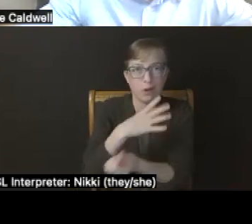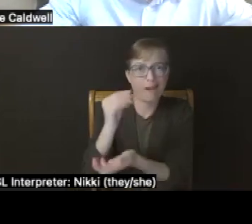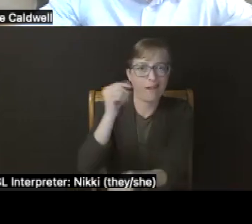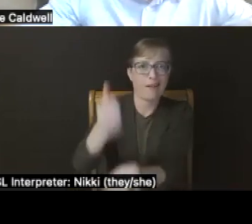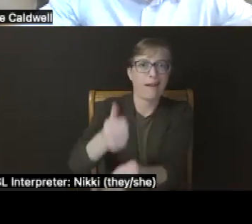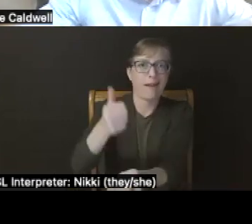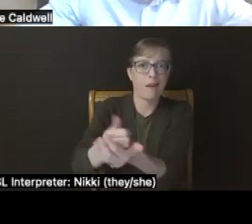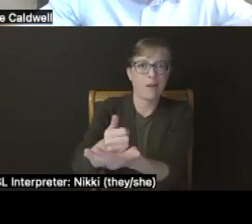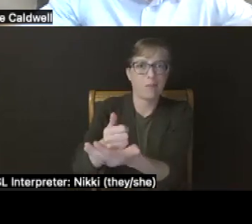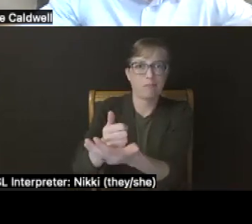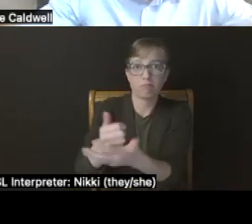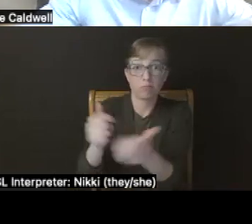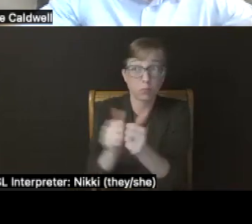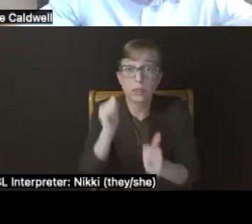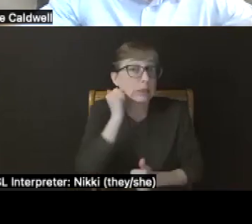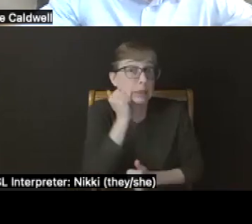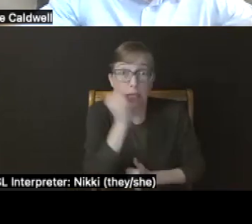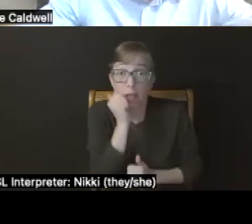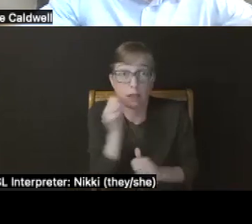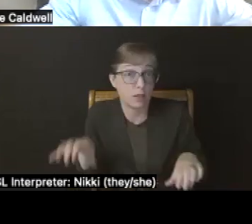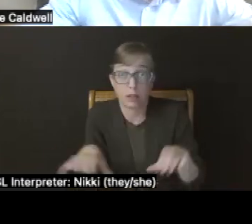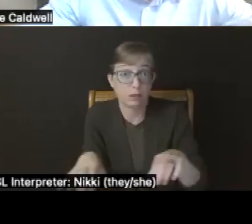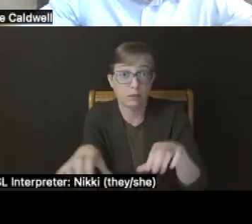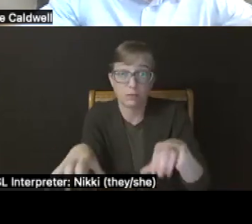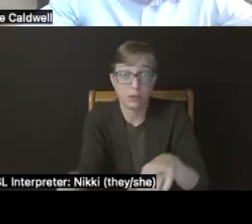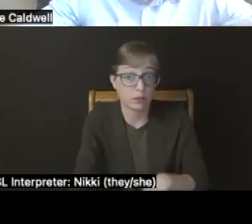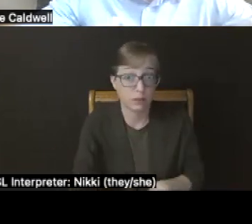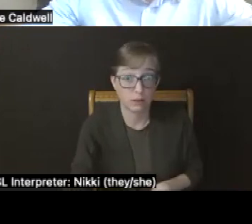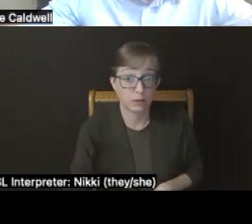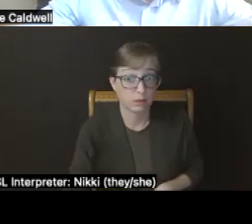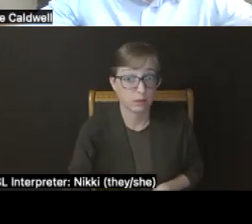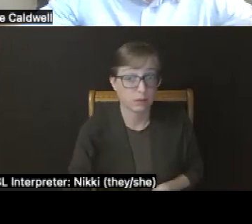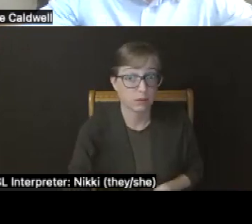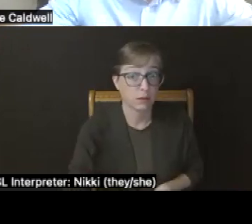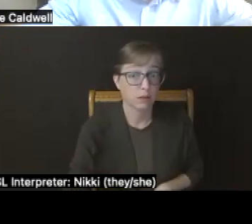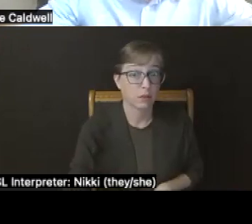daily activities and self care.